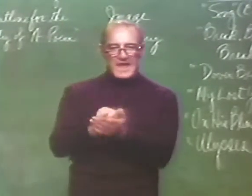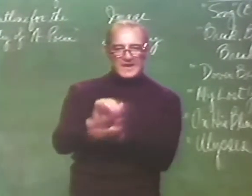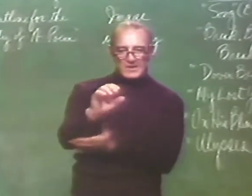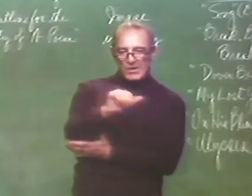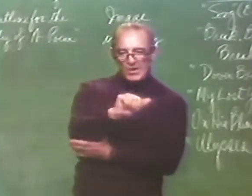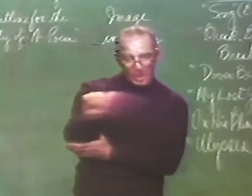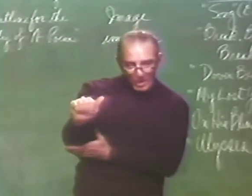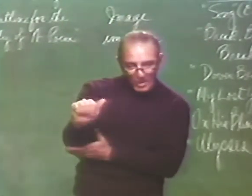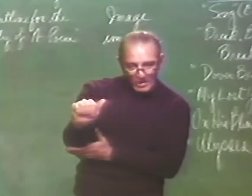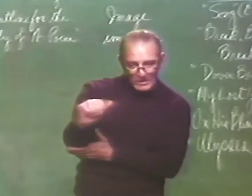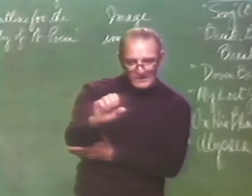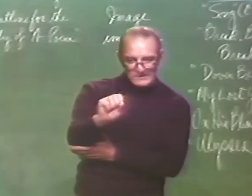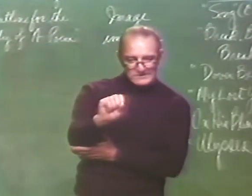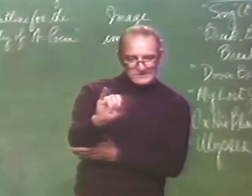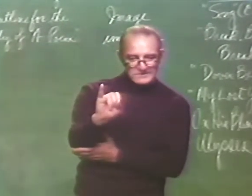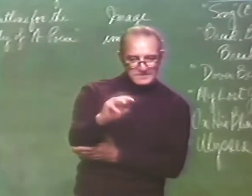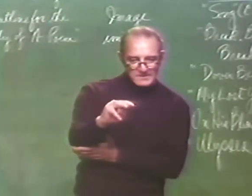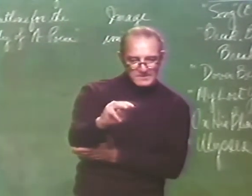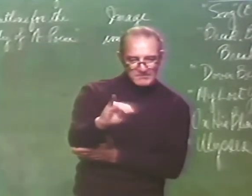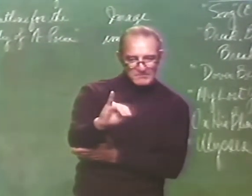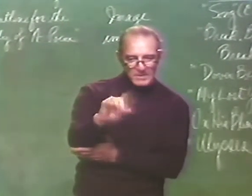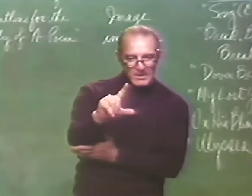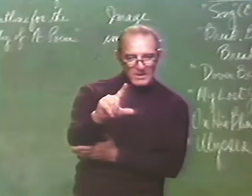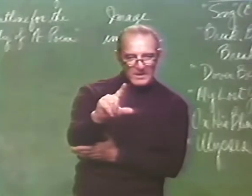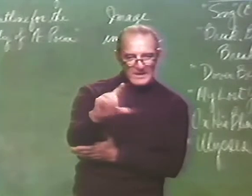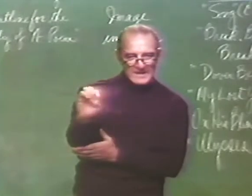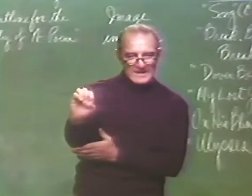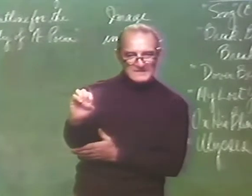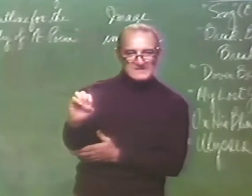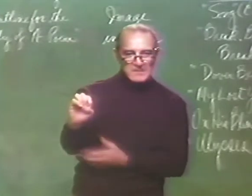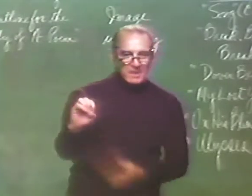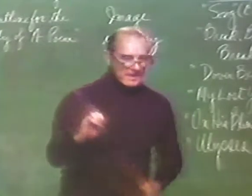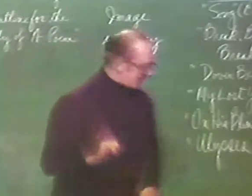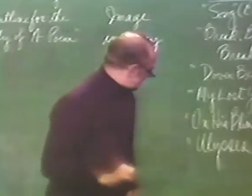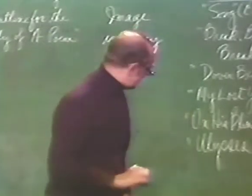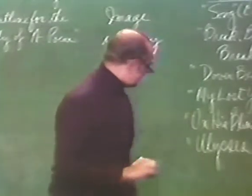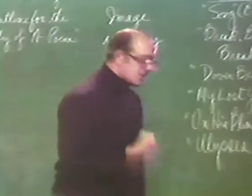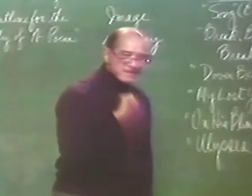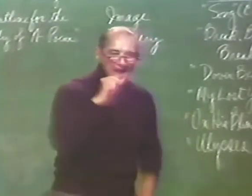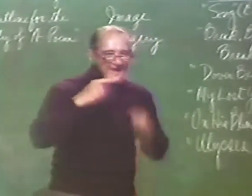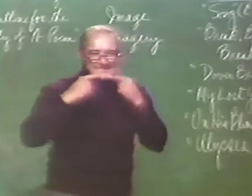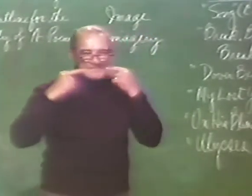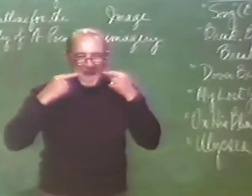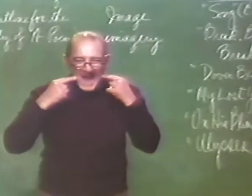WE CALL THAT A SIMILE. SIMILE.